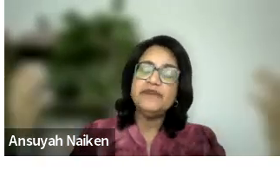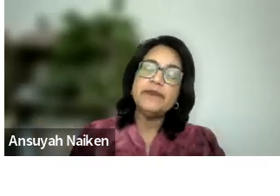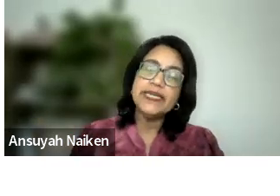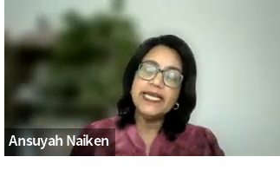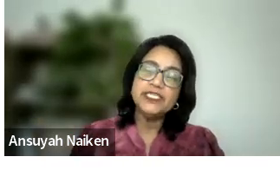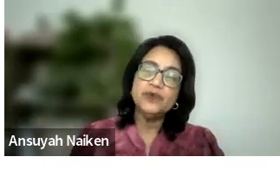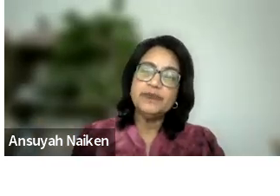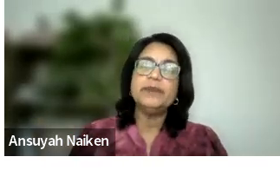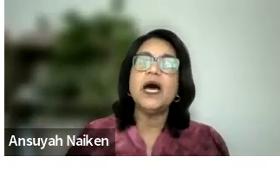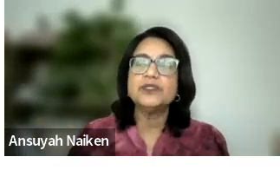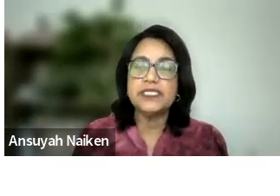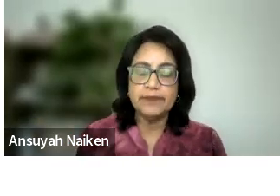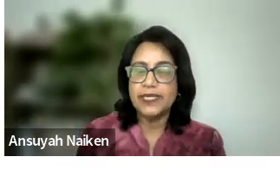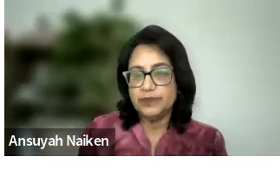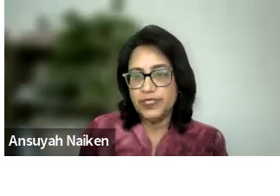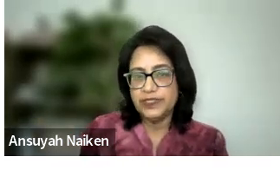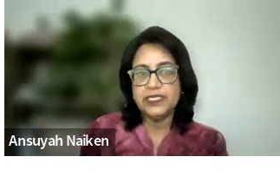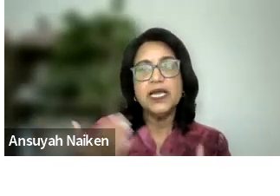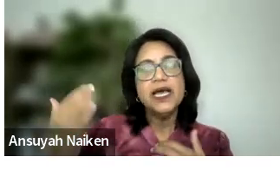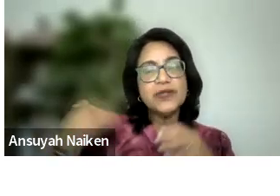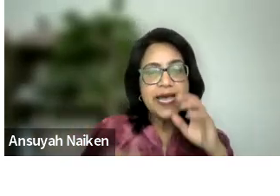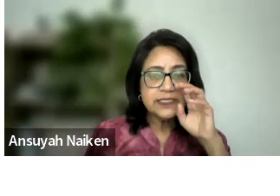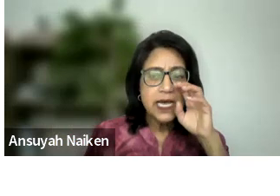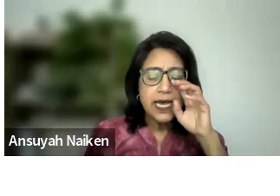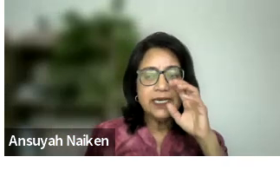I don't have the tools on how to do this.